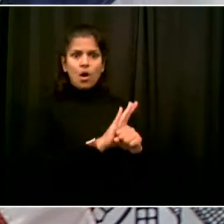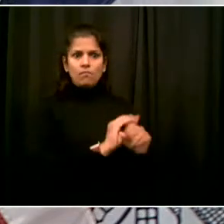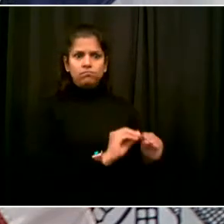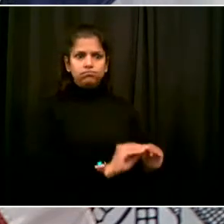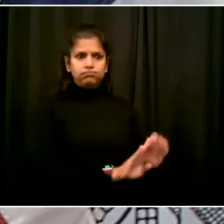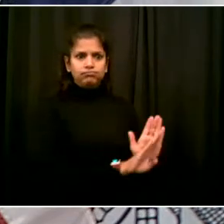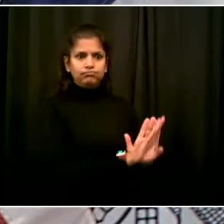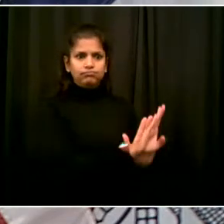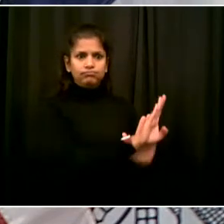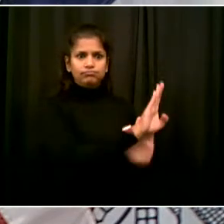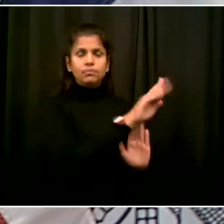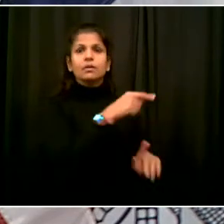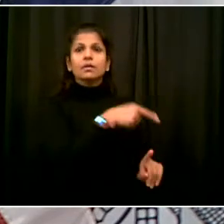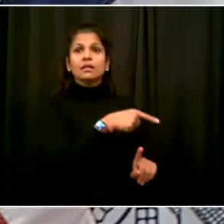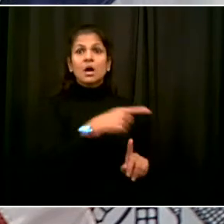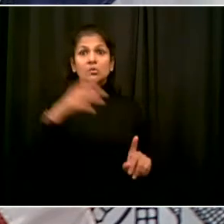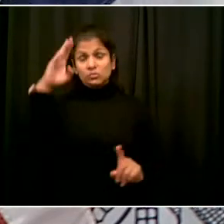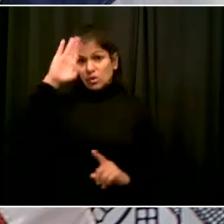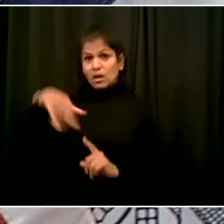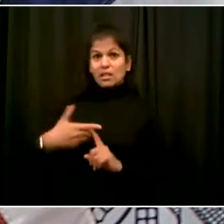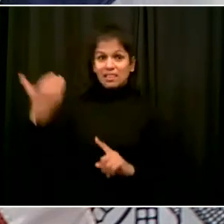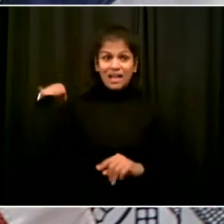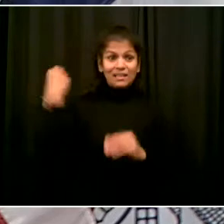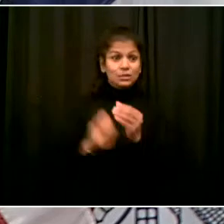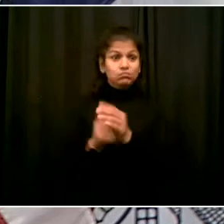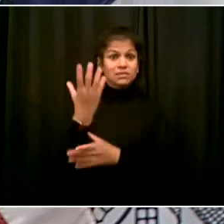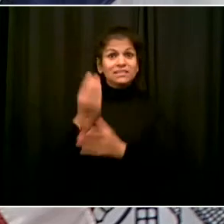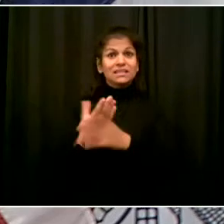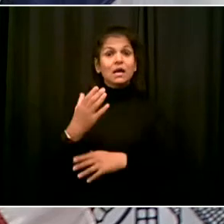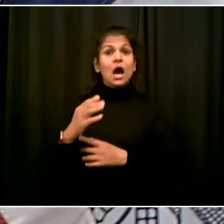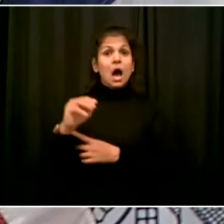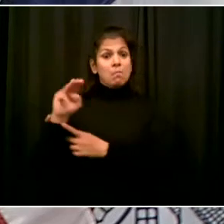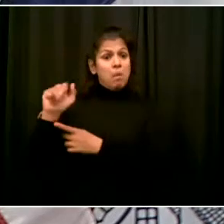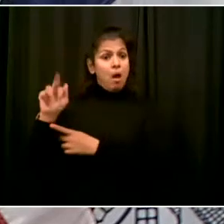WE FOCUSED IN GETTING PPE TO